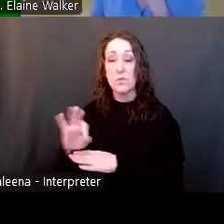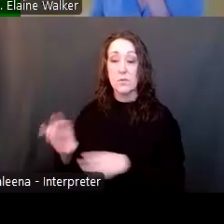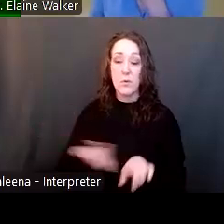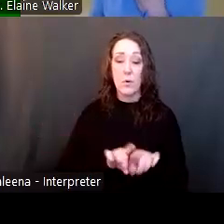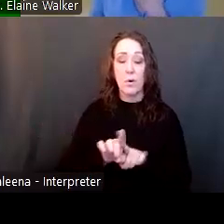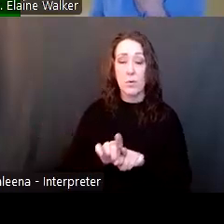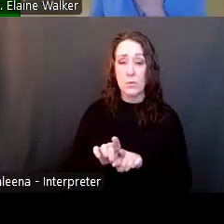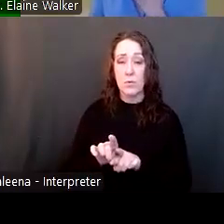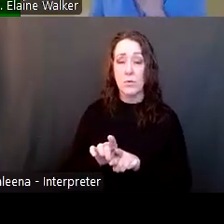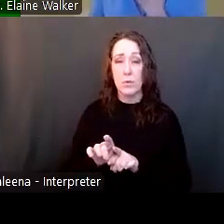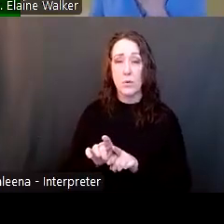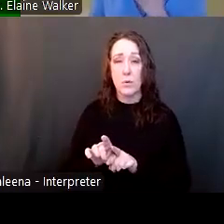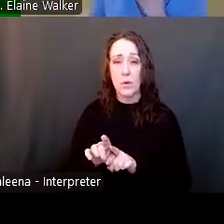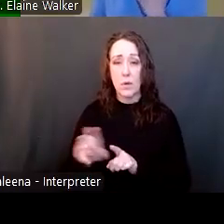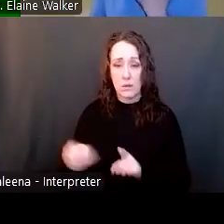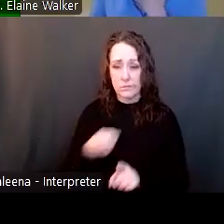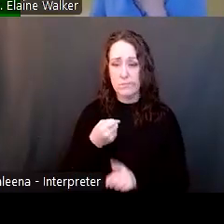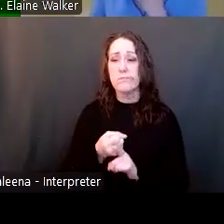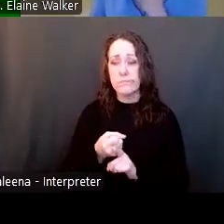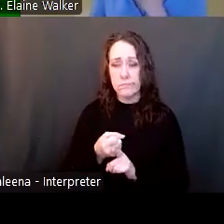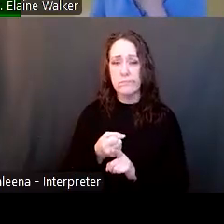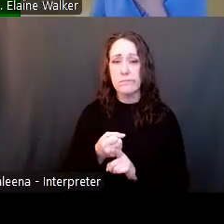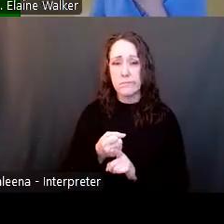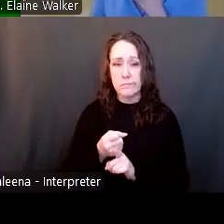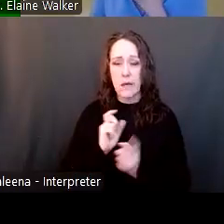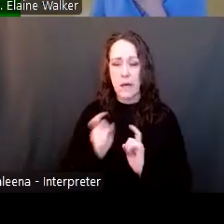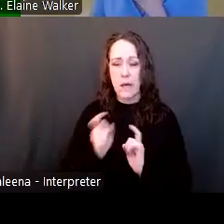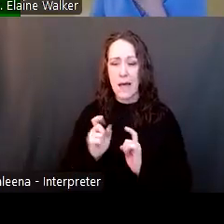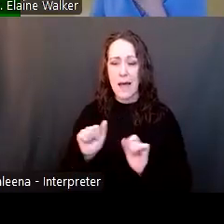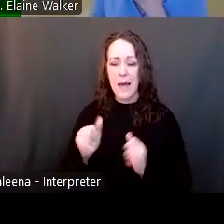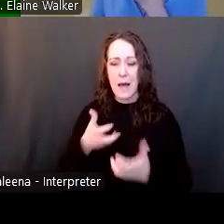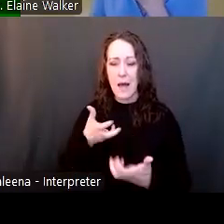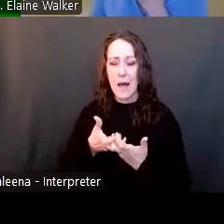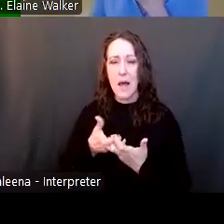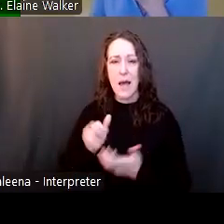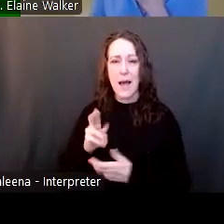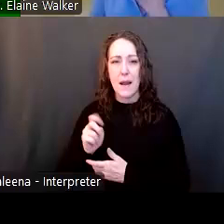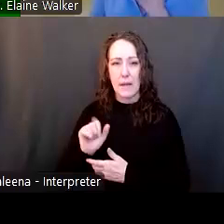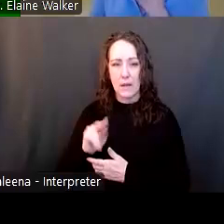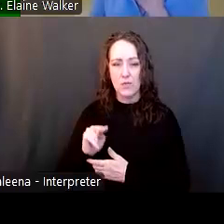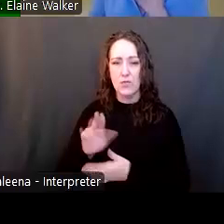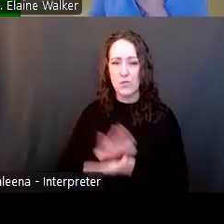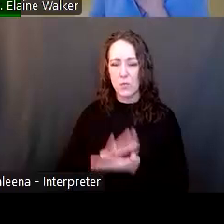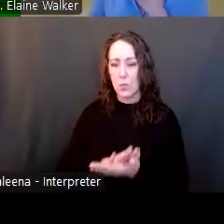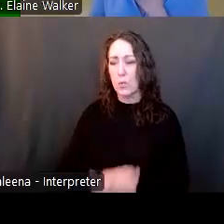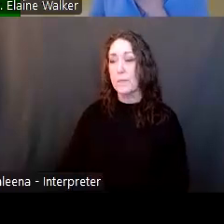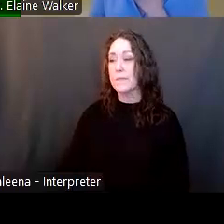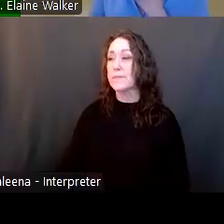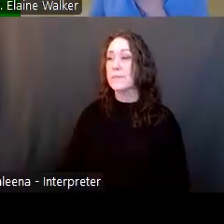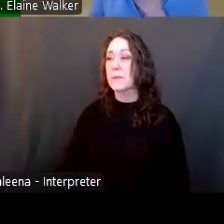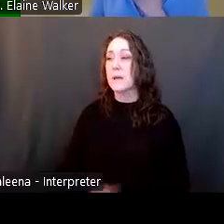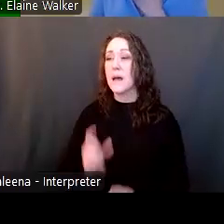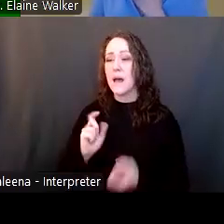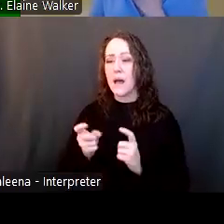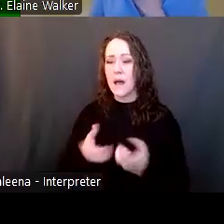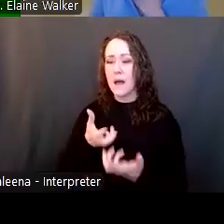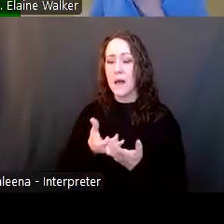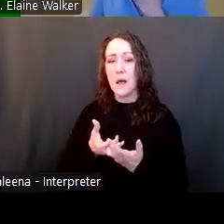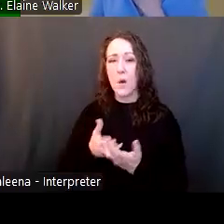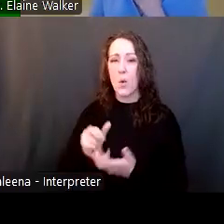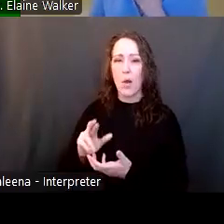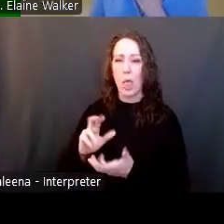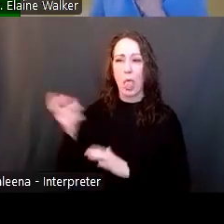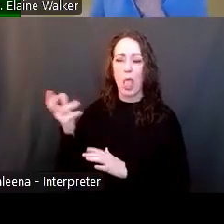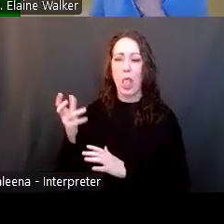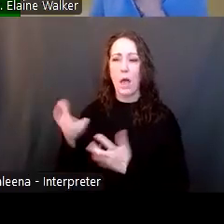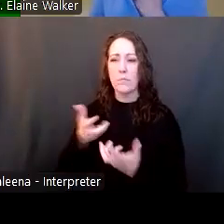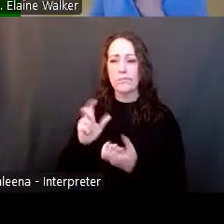was an effect on adaptation at school school and adaptation or mal adaptation at school mediated